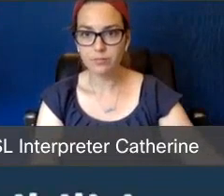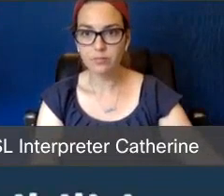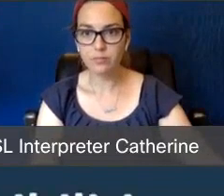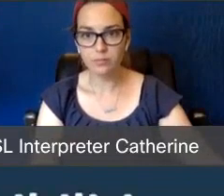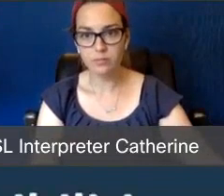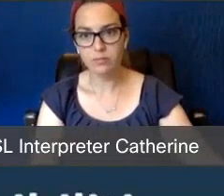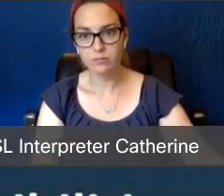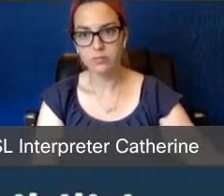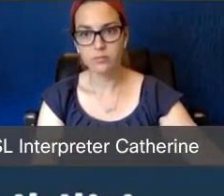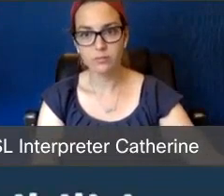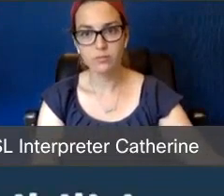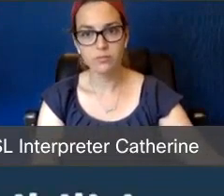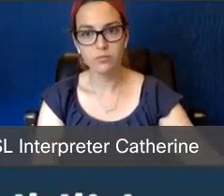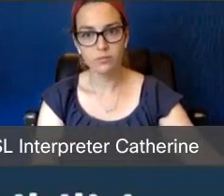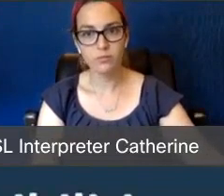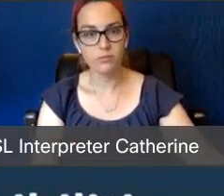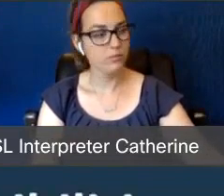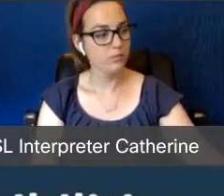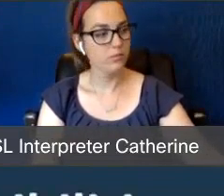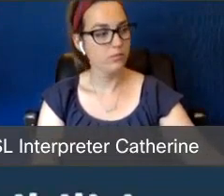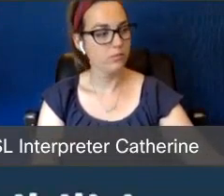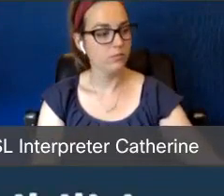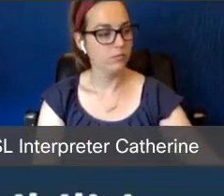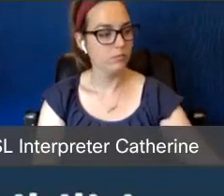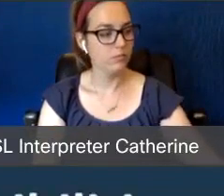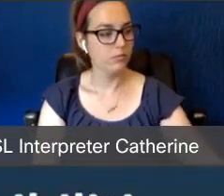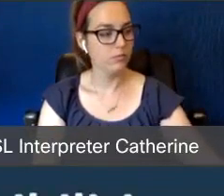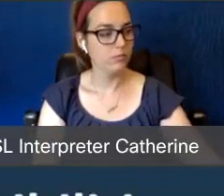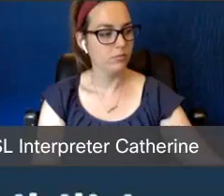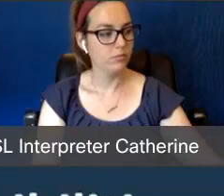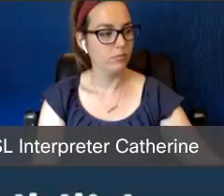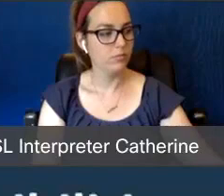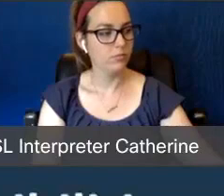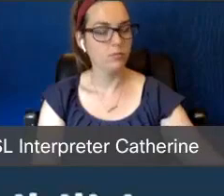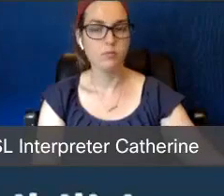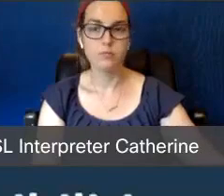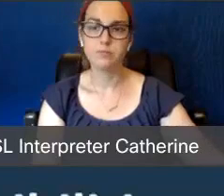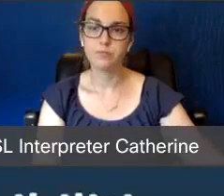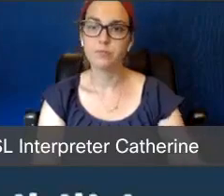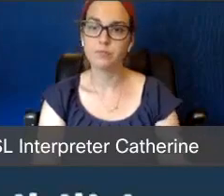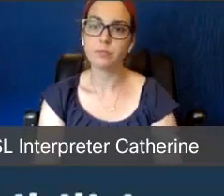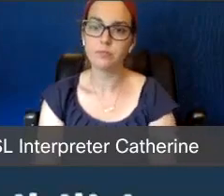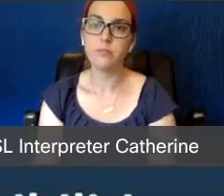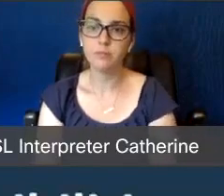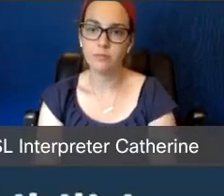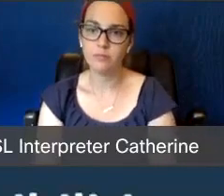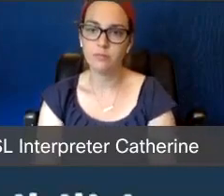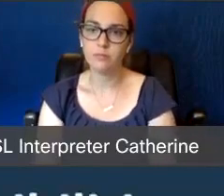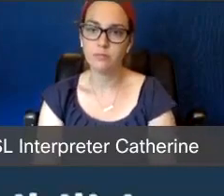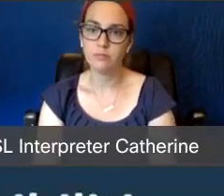We will employ monitoring and consequences pursuant to best practices already discussed that, the treatment court is responsible for guarding